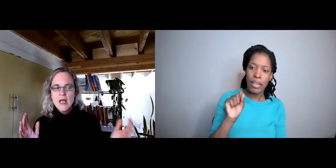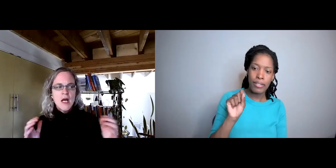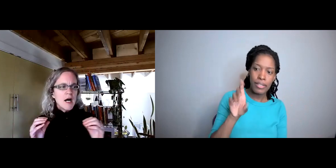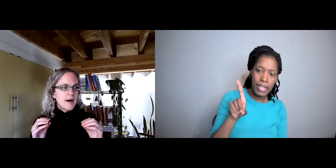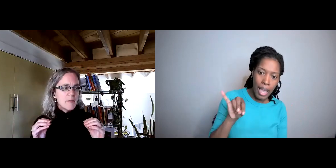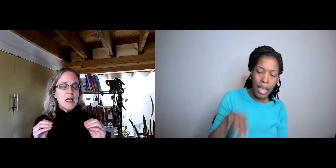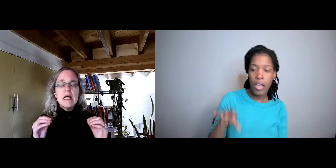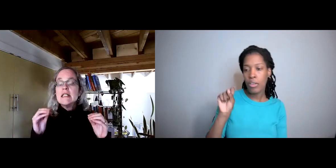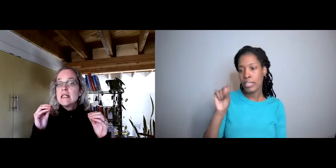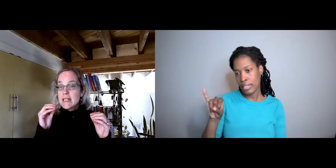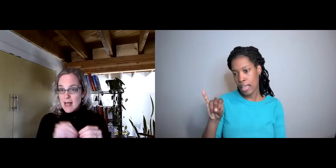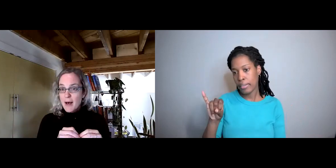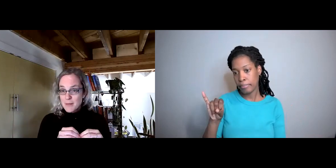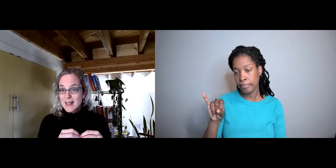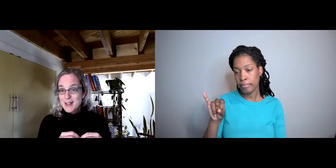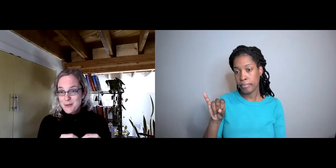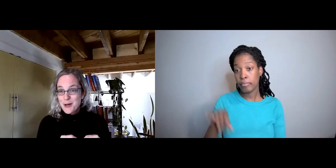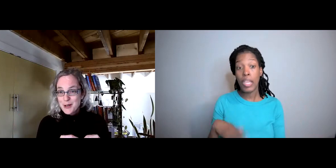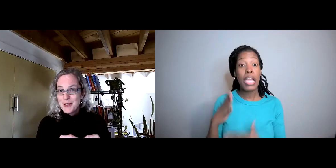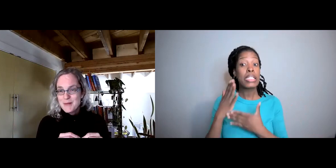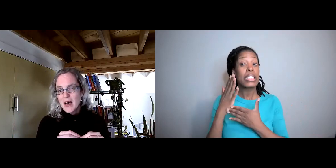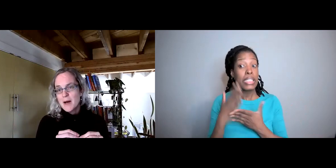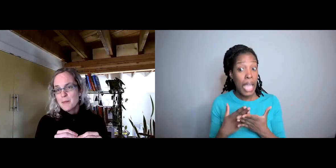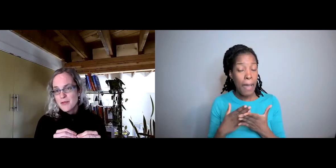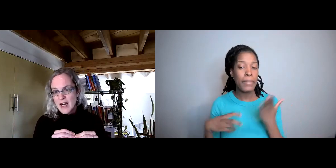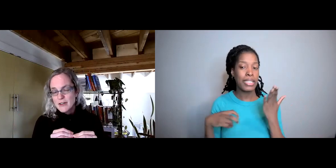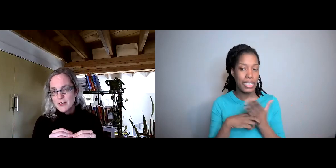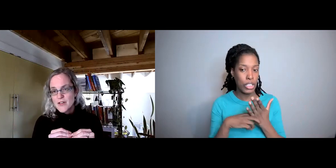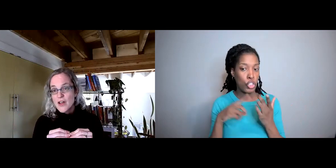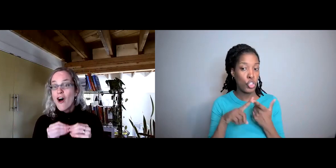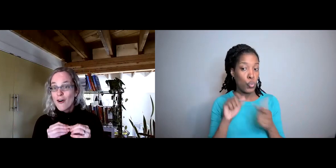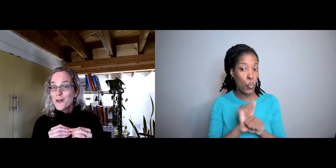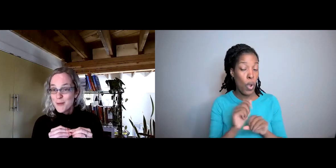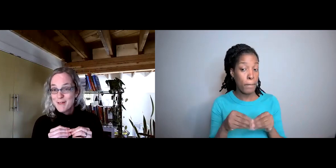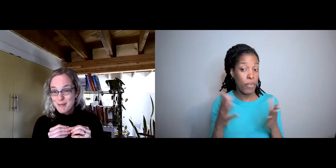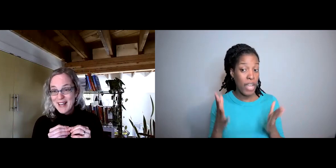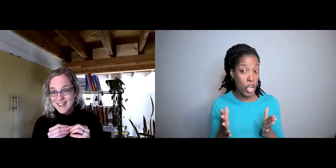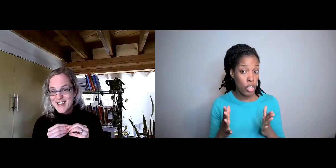Some ticket to work providers are also benefit planners.